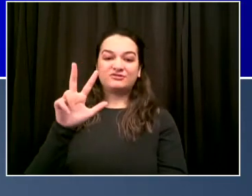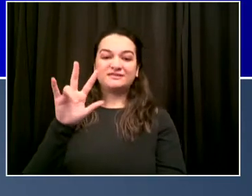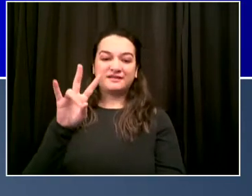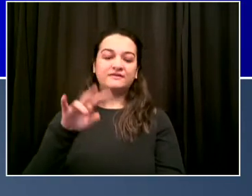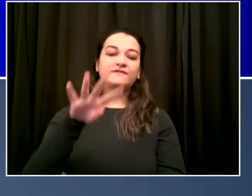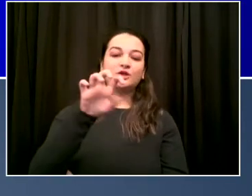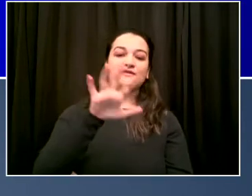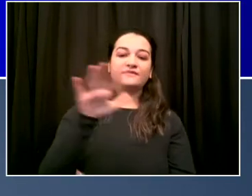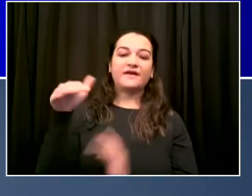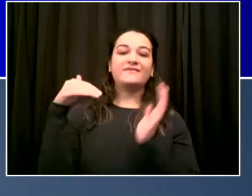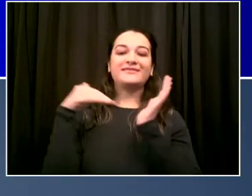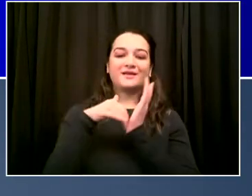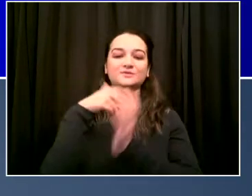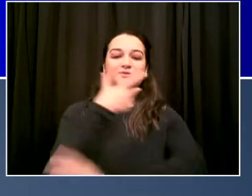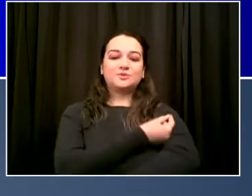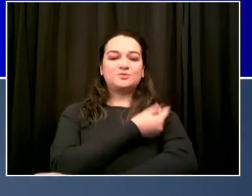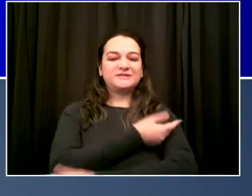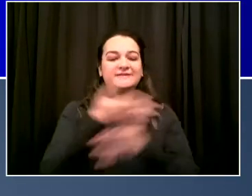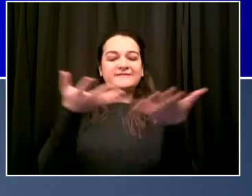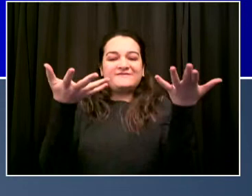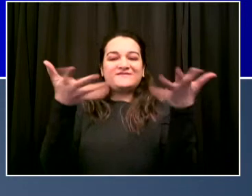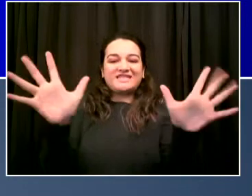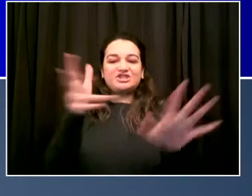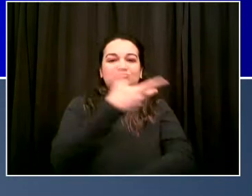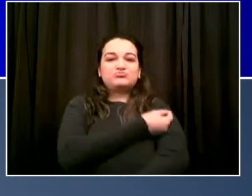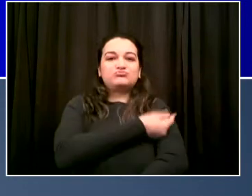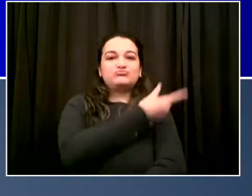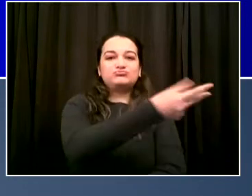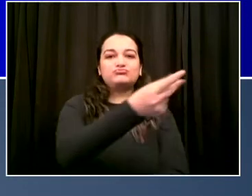AS OF TODAY, THE BEGINNING OF THE VACCINATION EFFORT, 455,737 DDOSES HAVE BEEN